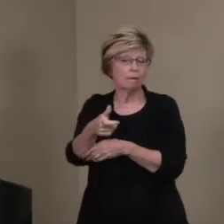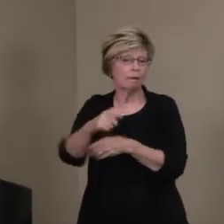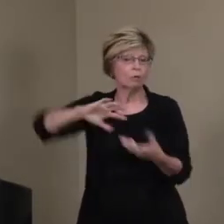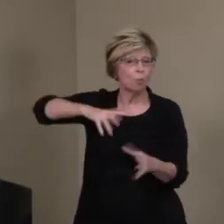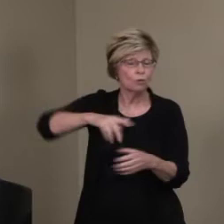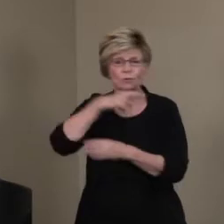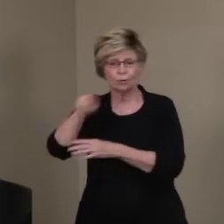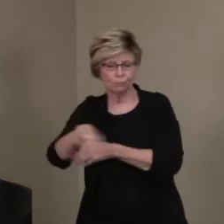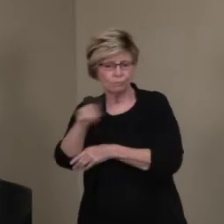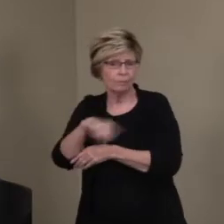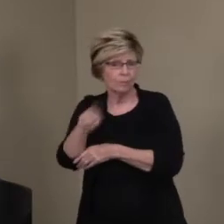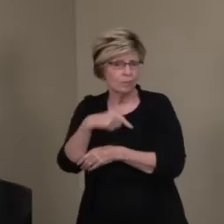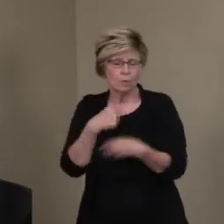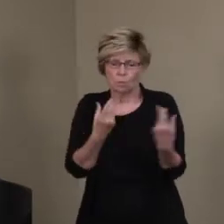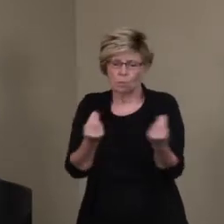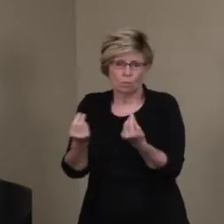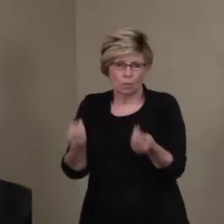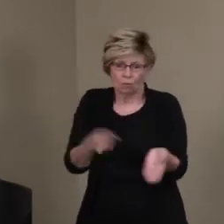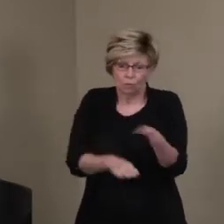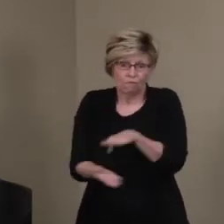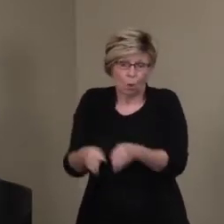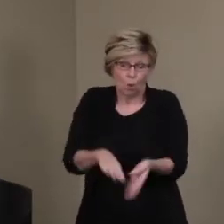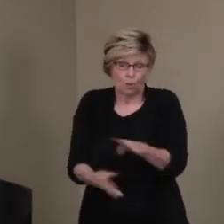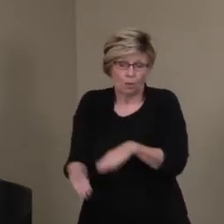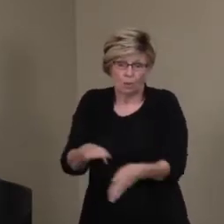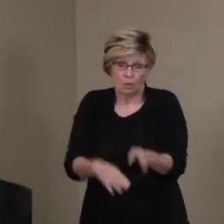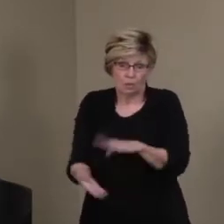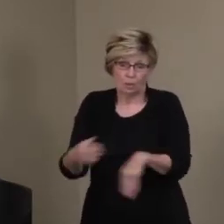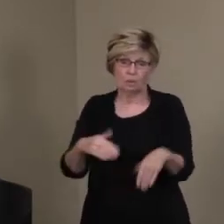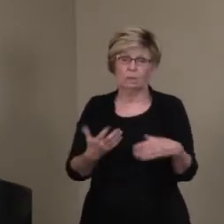them how to use the proper amount of detergent as well as the washing